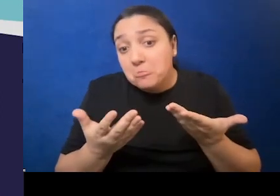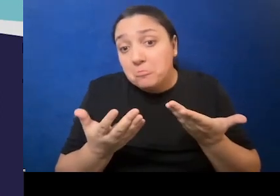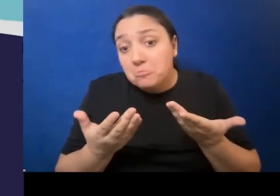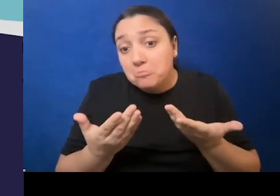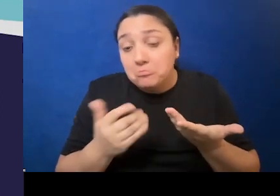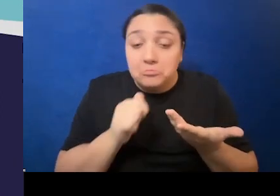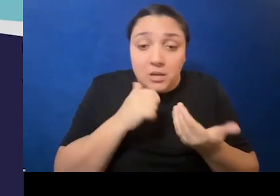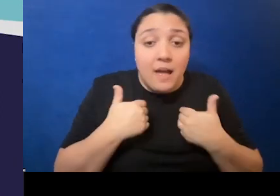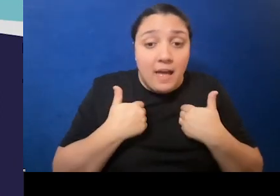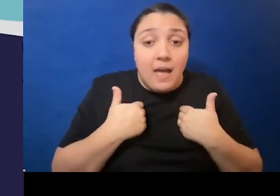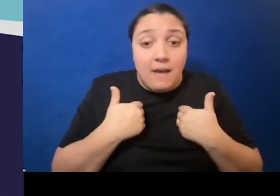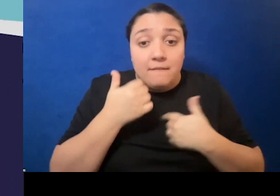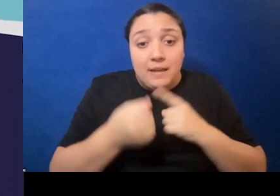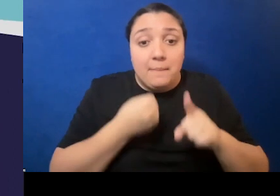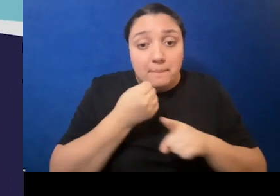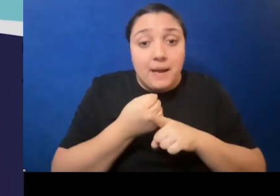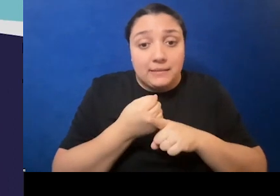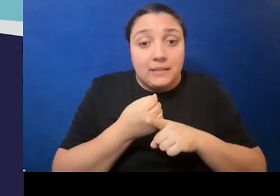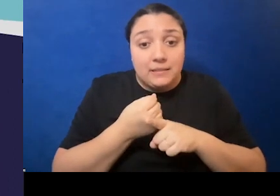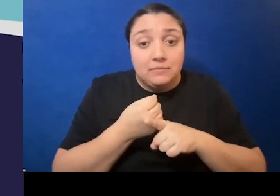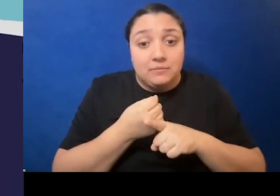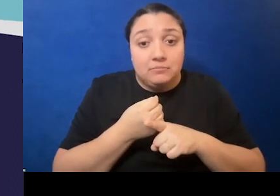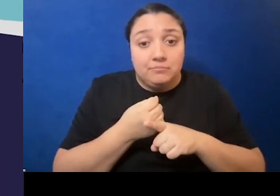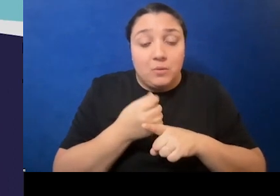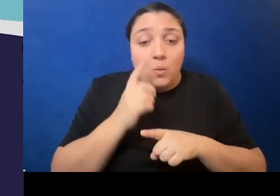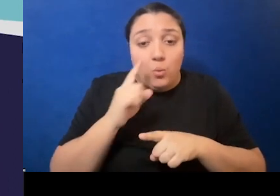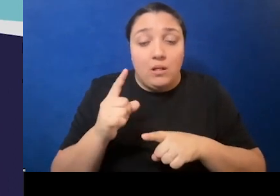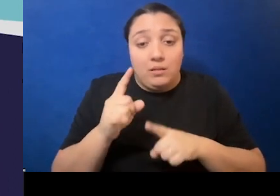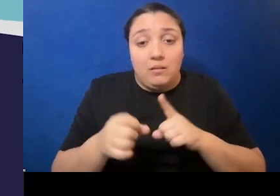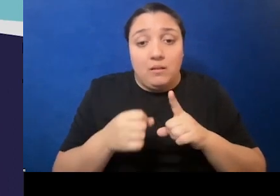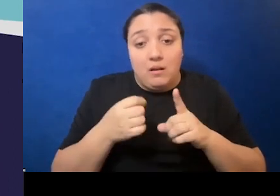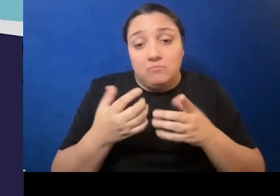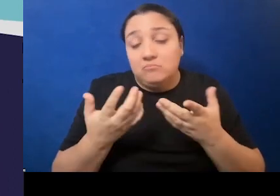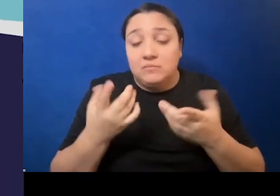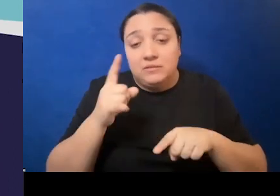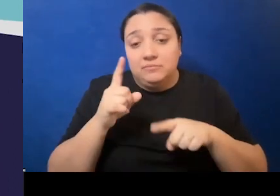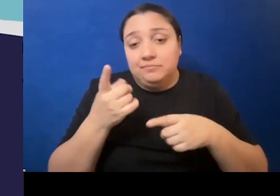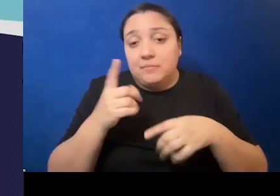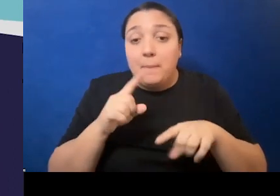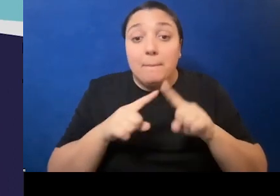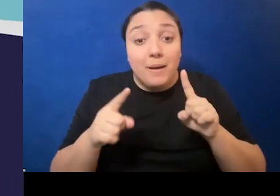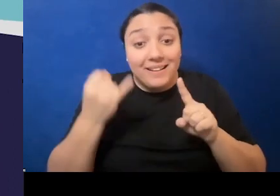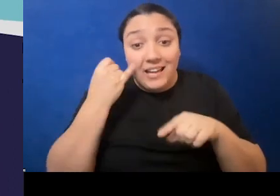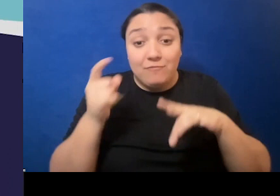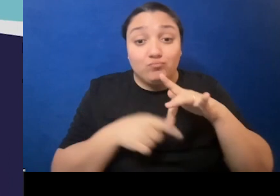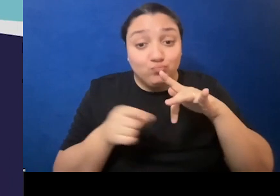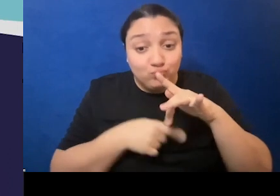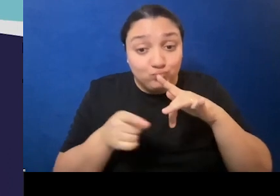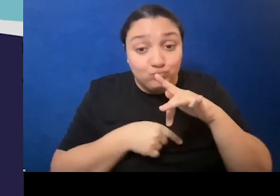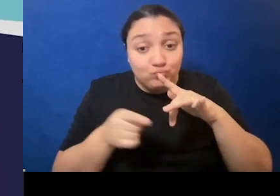THEY MAY NOT HAVE IMPACT THAT SUBSTANTIALLY LIMITS A MAJOR LIFE ACTIVITY, BUT THE STUDENT